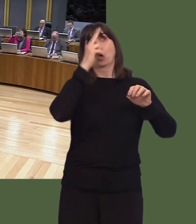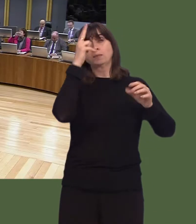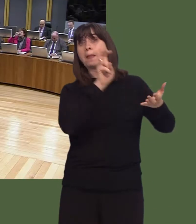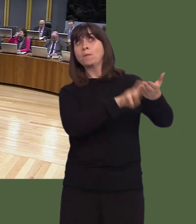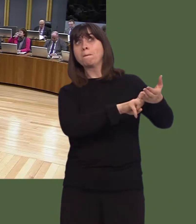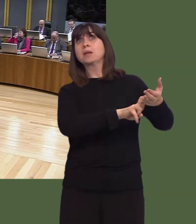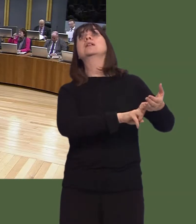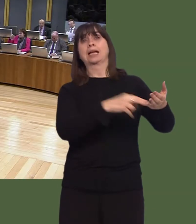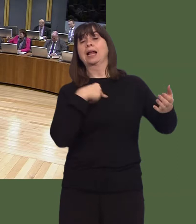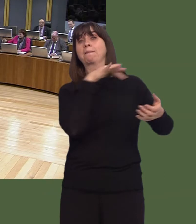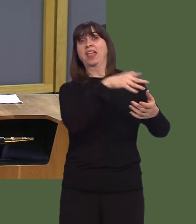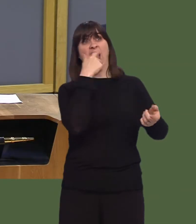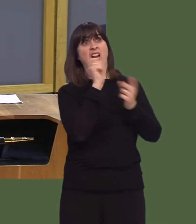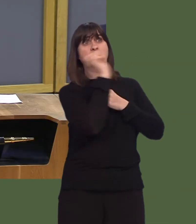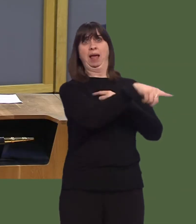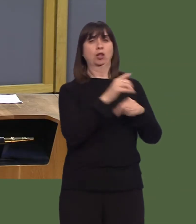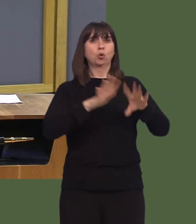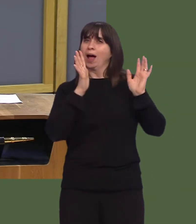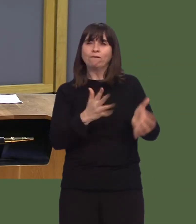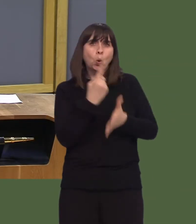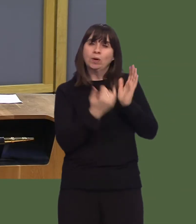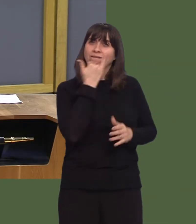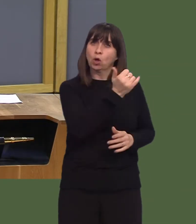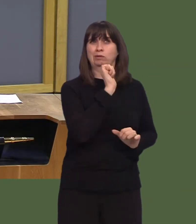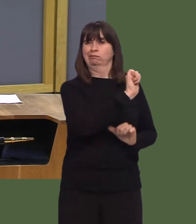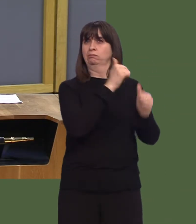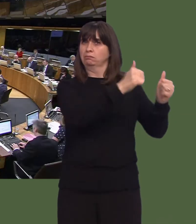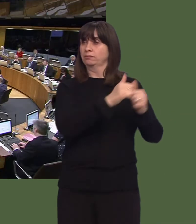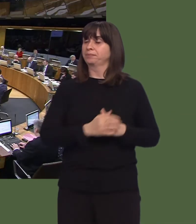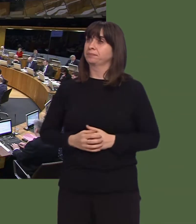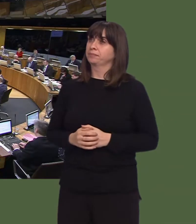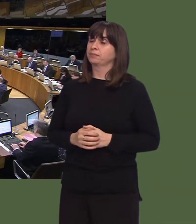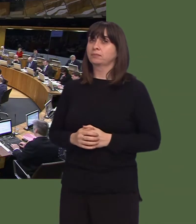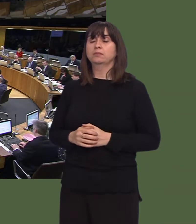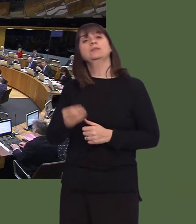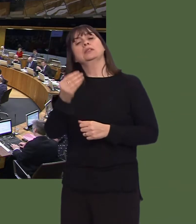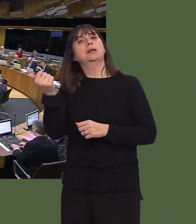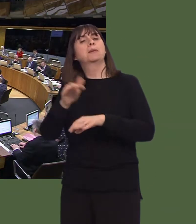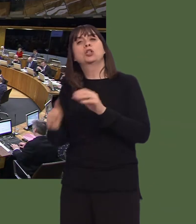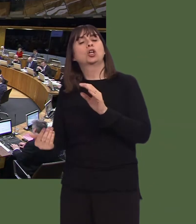Bethan Sayed AM: People not turning up to out-patient appointments has a direct effect